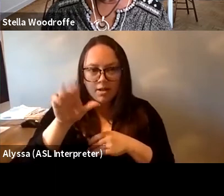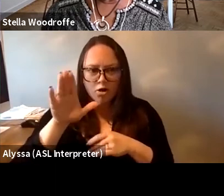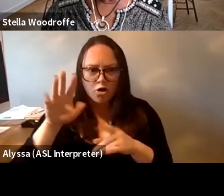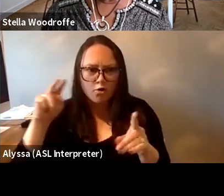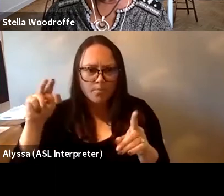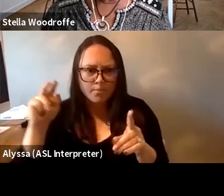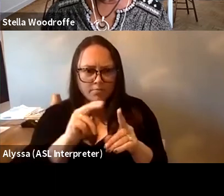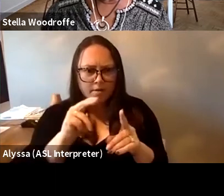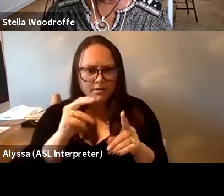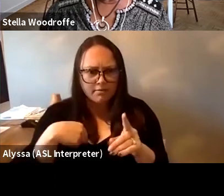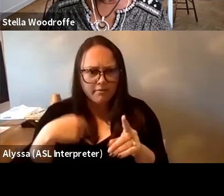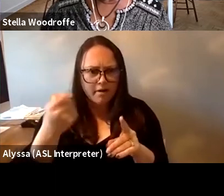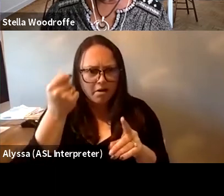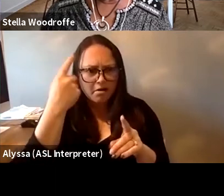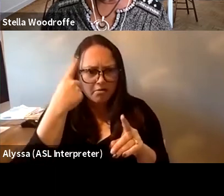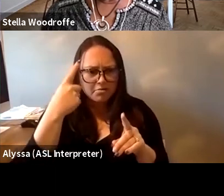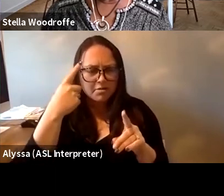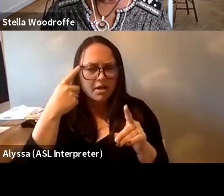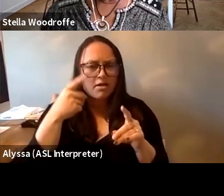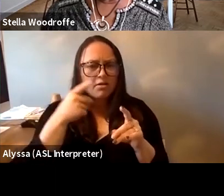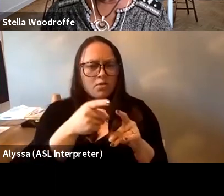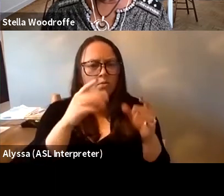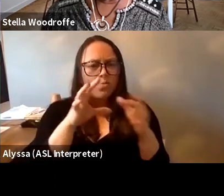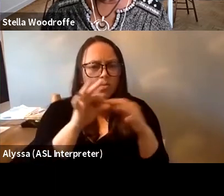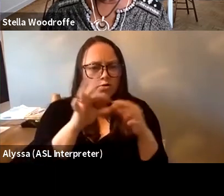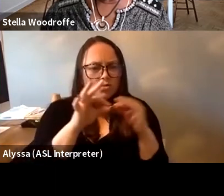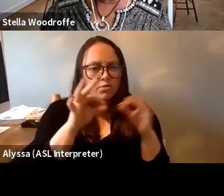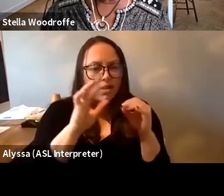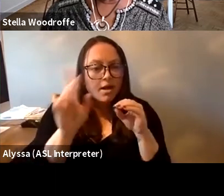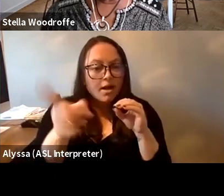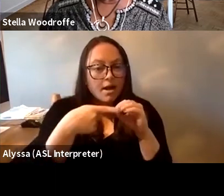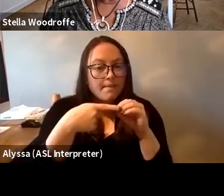she said about coming up coming out of the shells, and how